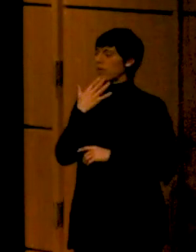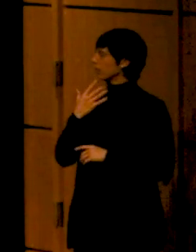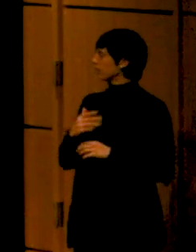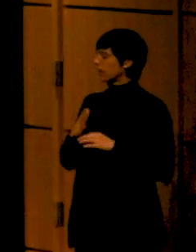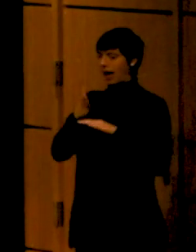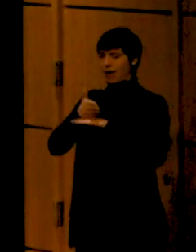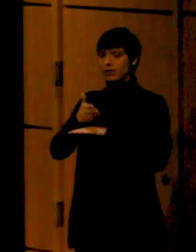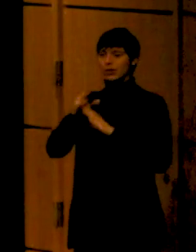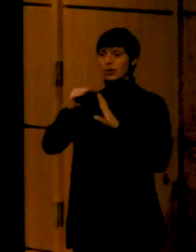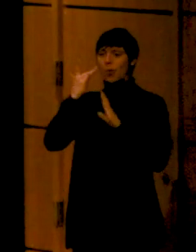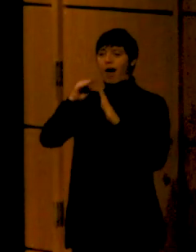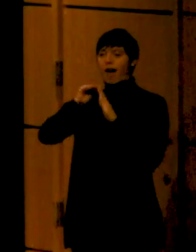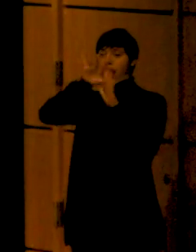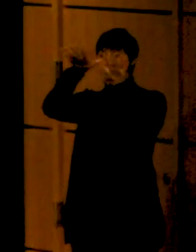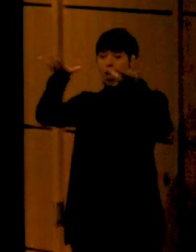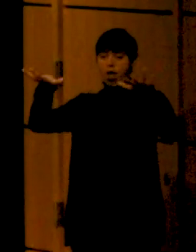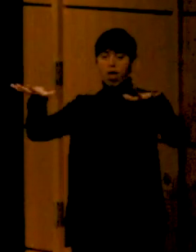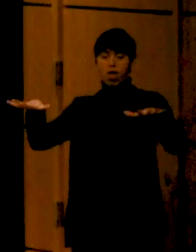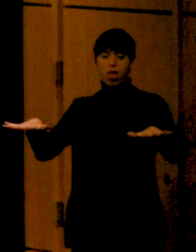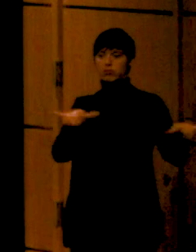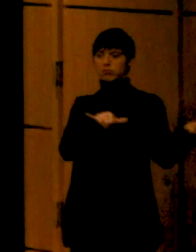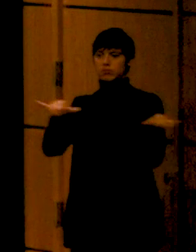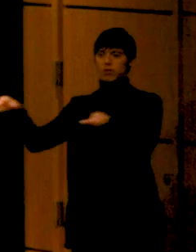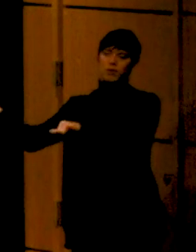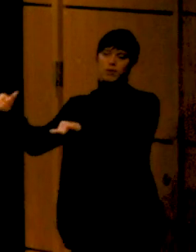This is directly in the blast zone where the earth was scoured.